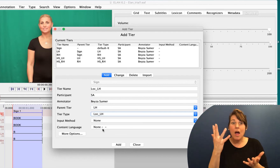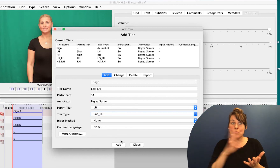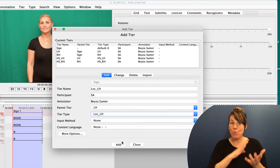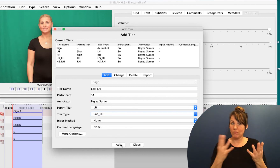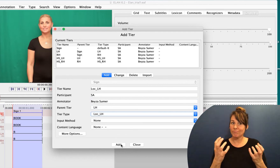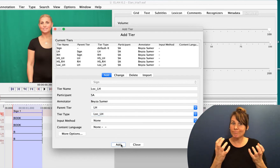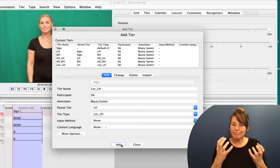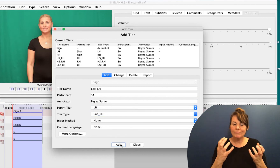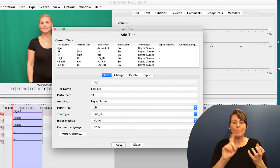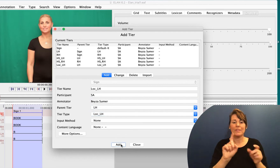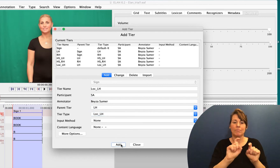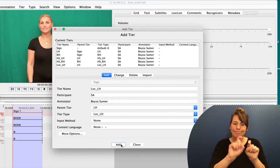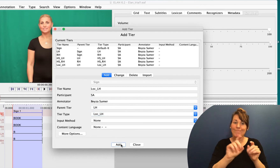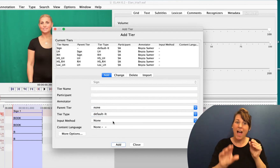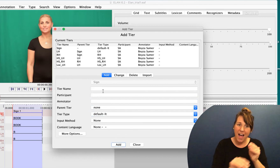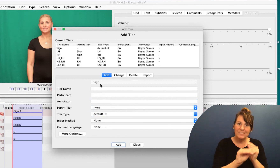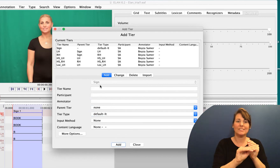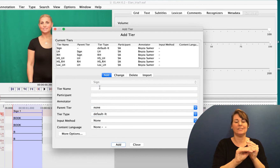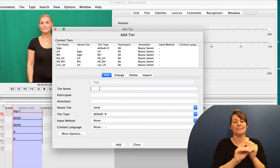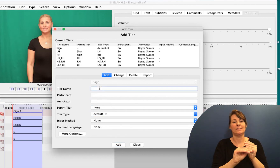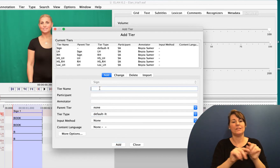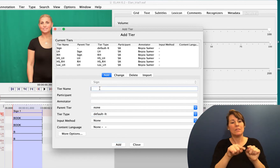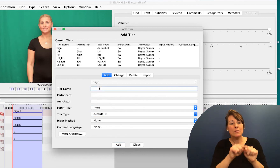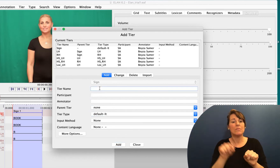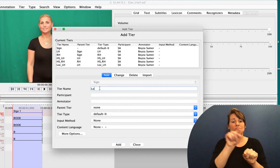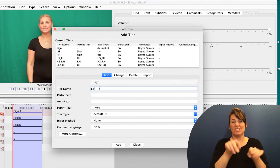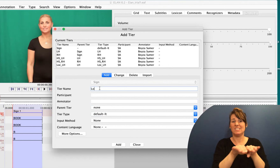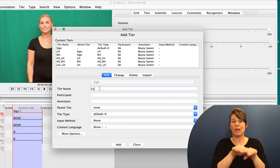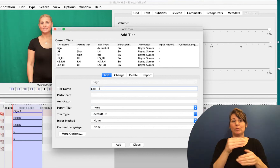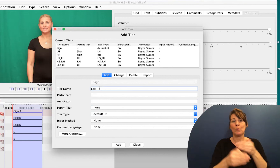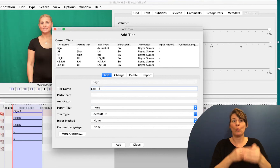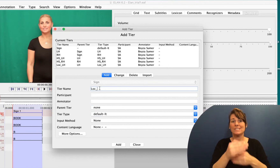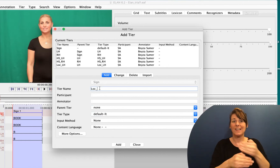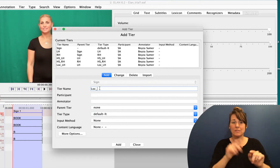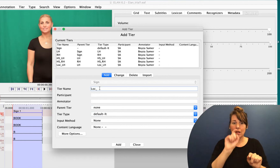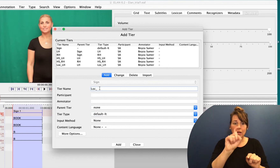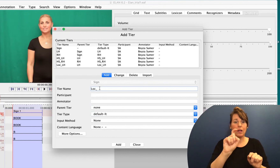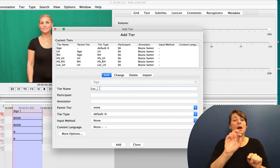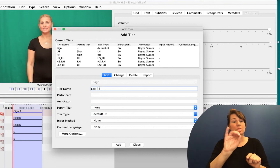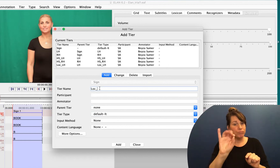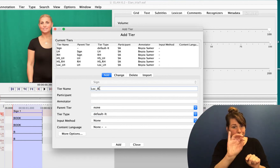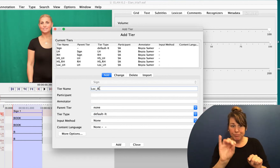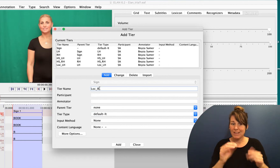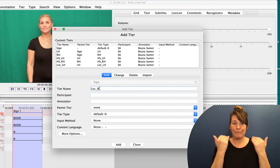I do "Add" and I want to create another tier. Location tier for right hand.